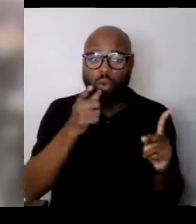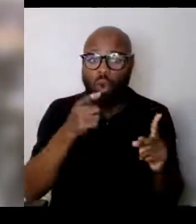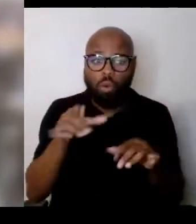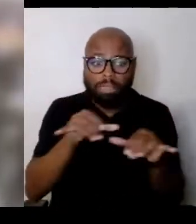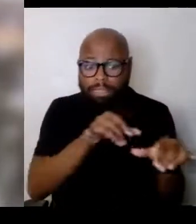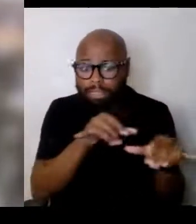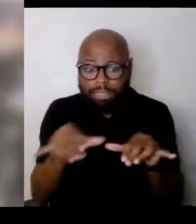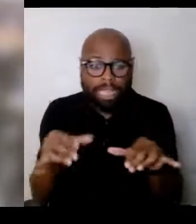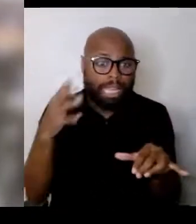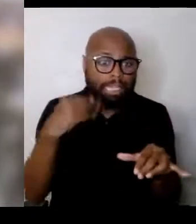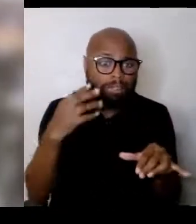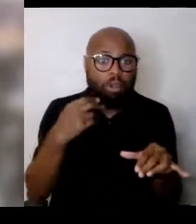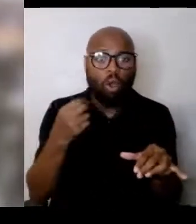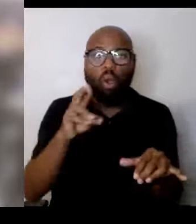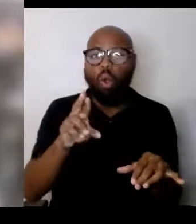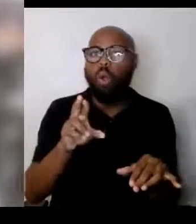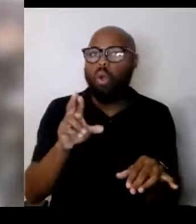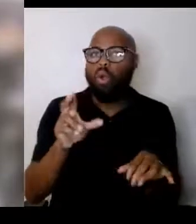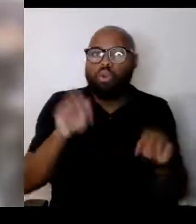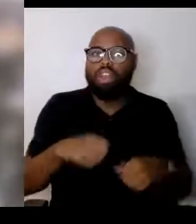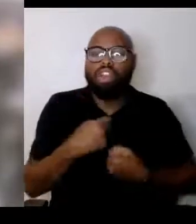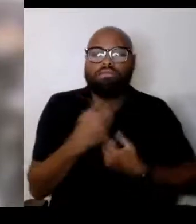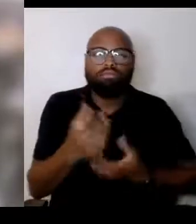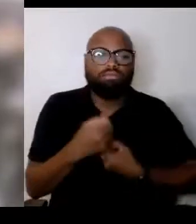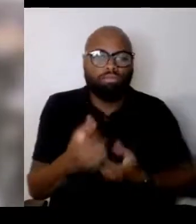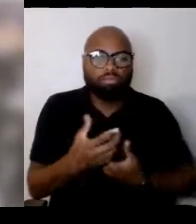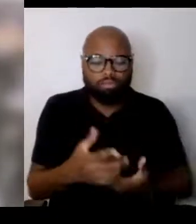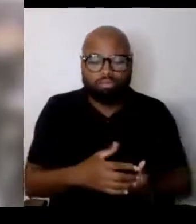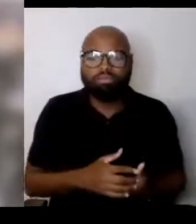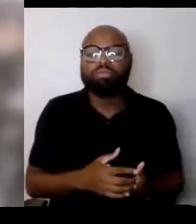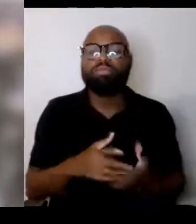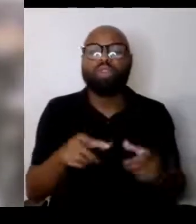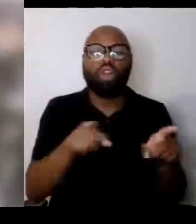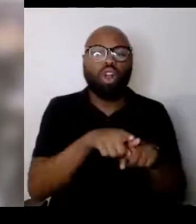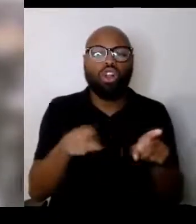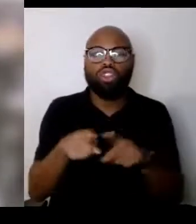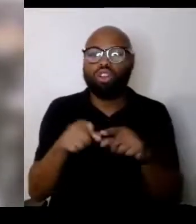and staying informed on what's happening helps